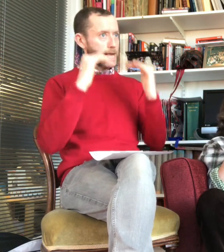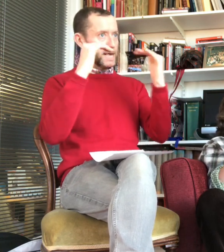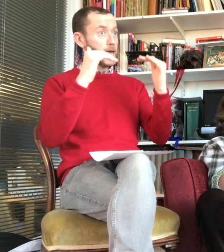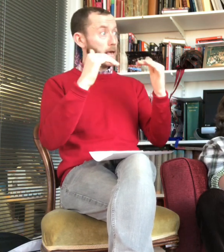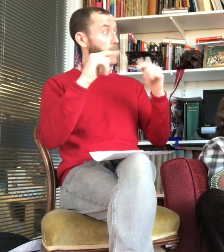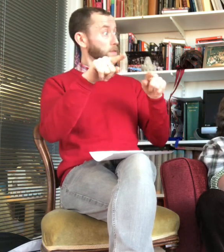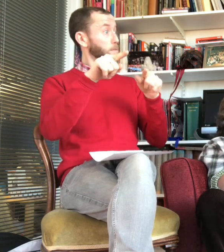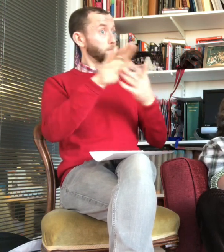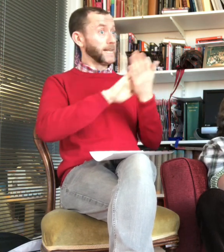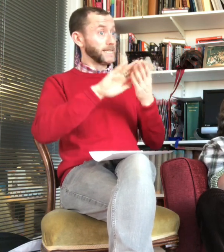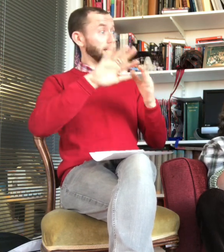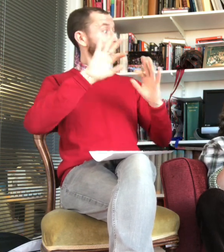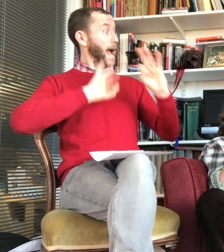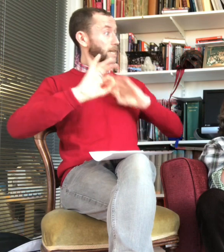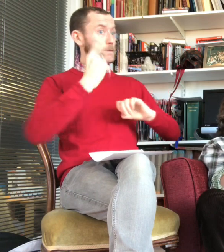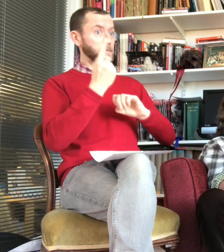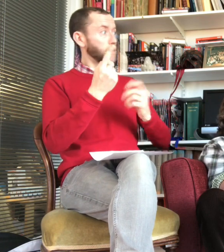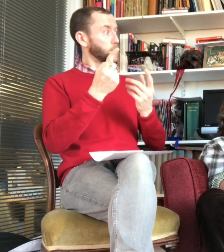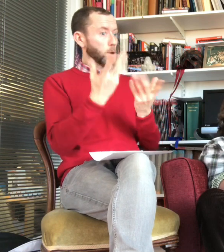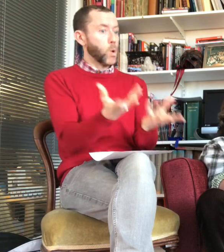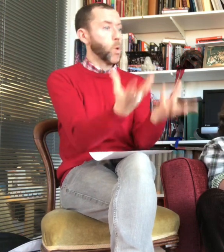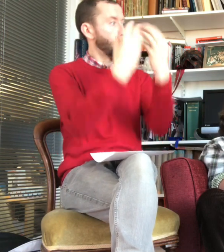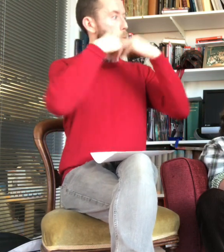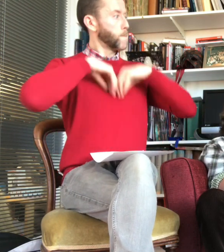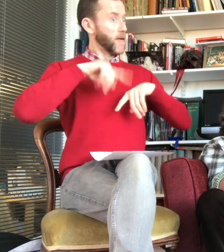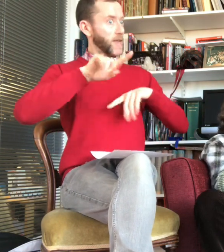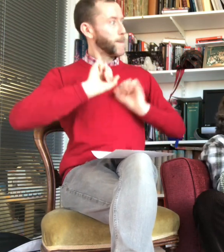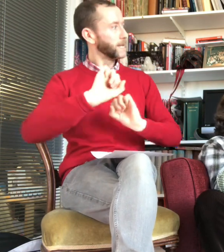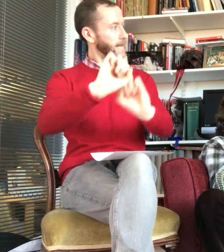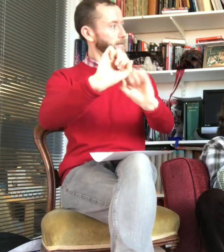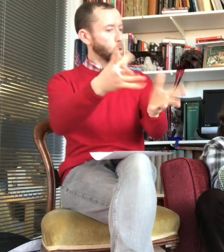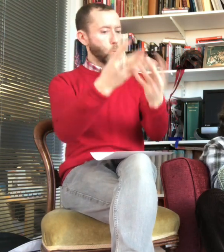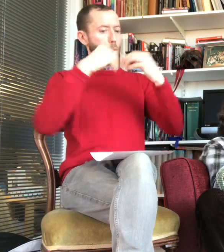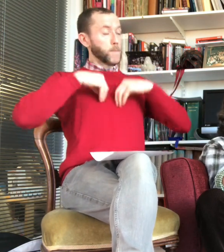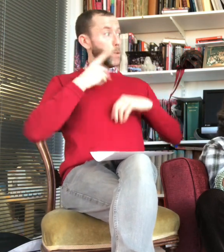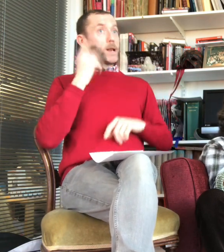possession of it and when you come back and see it, there are all sorts of little